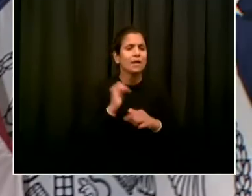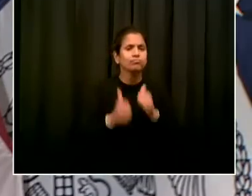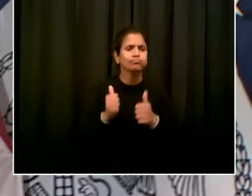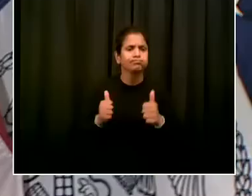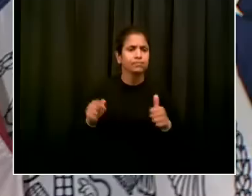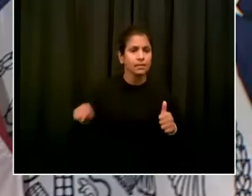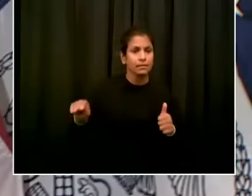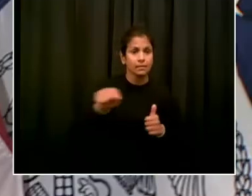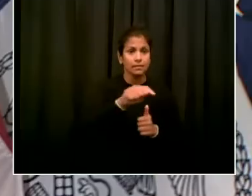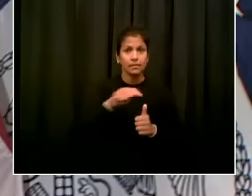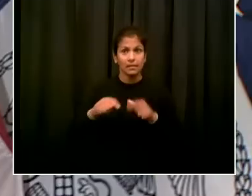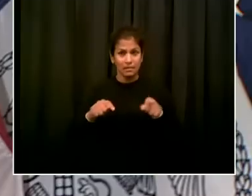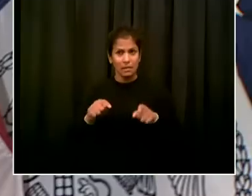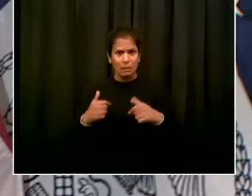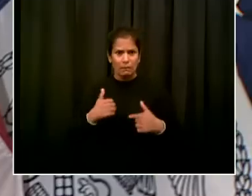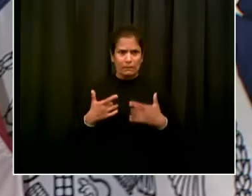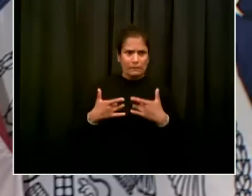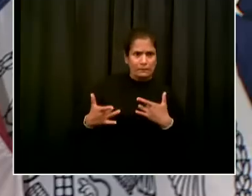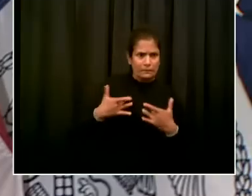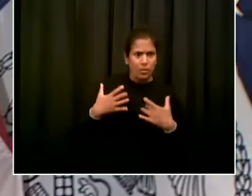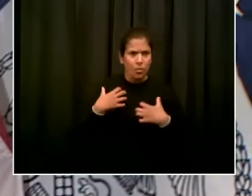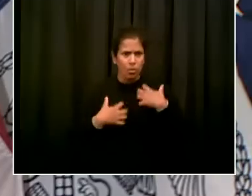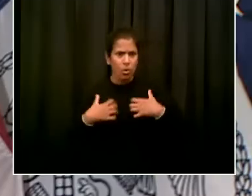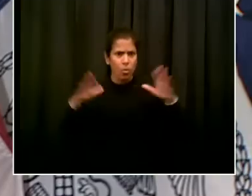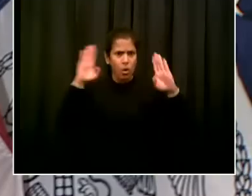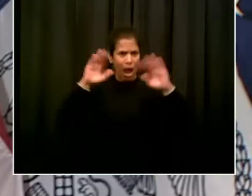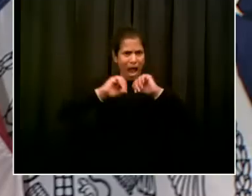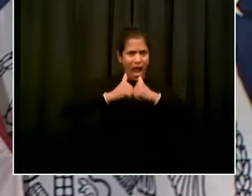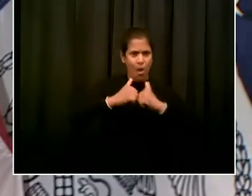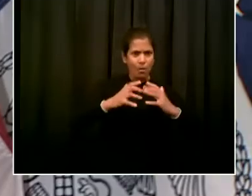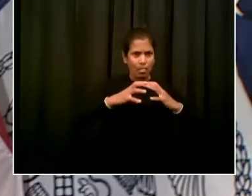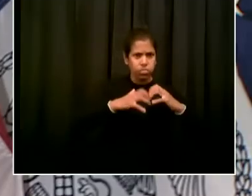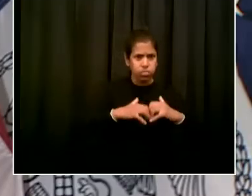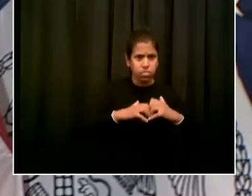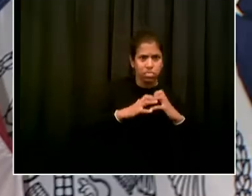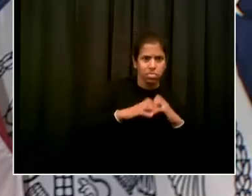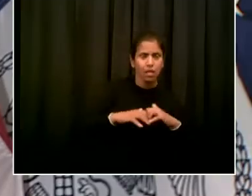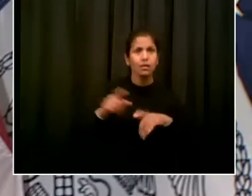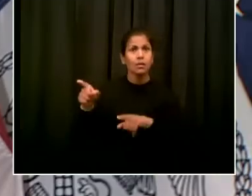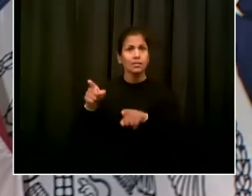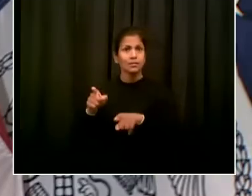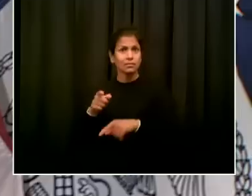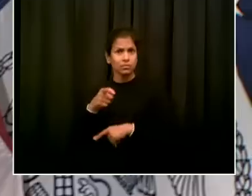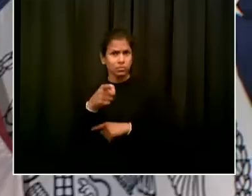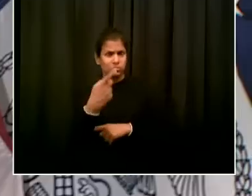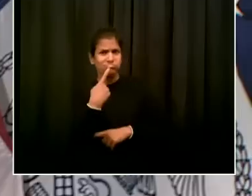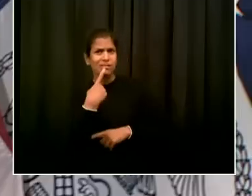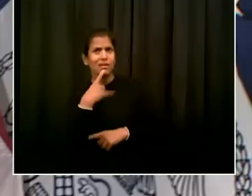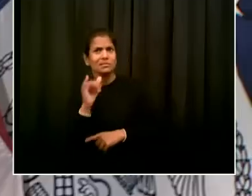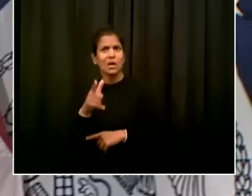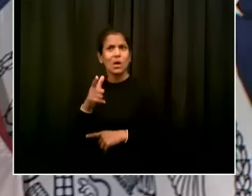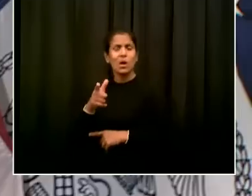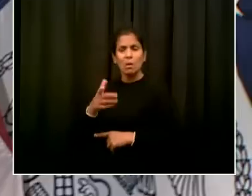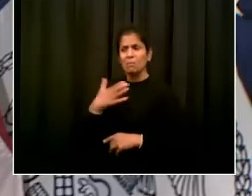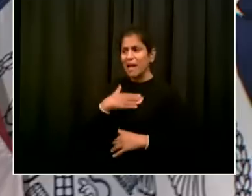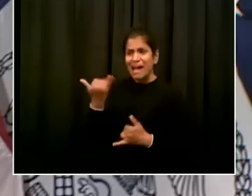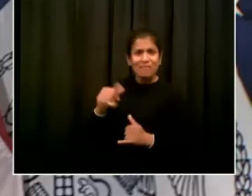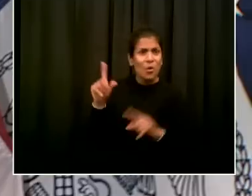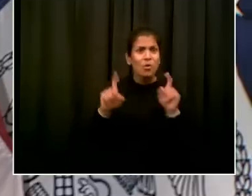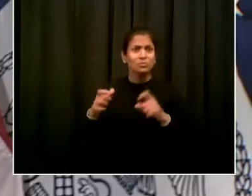I WANT TO CHECK IN THTHE SMALL BUSINESSES. I KNOW THAT YOU SAID THAT THERE IS ALL TTISH HELP AVAILABLE THROUGH T THE HOTLINE, AND I'M